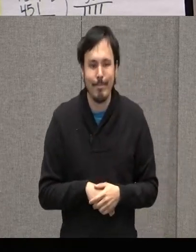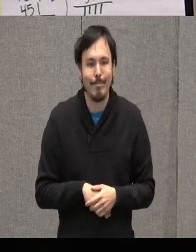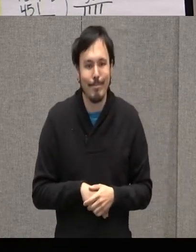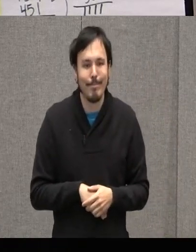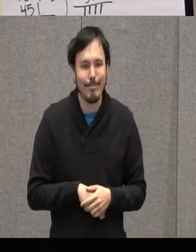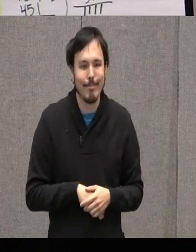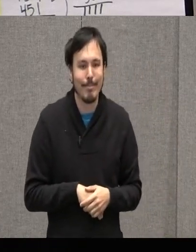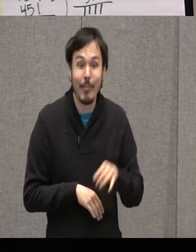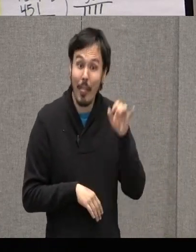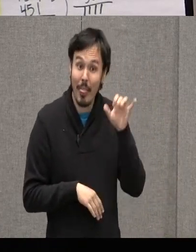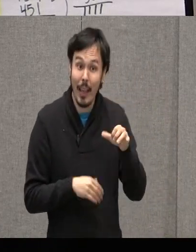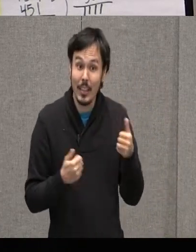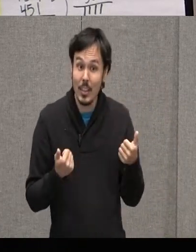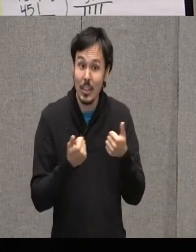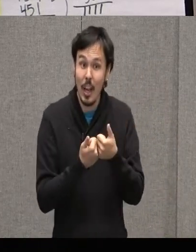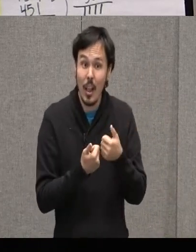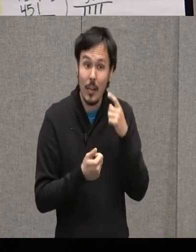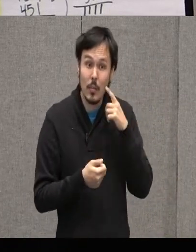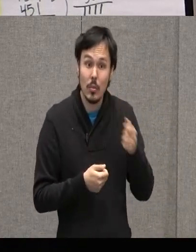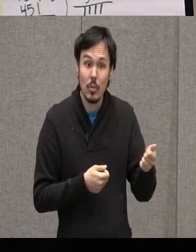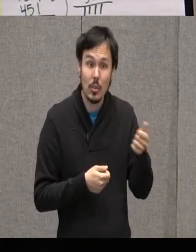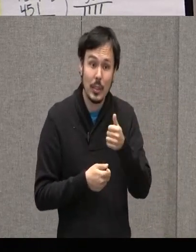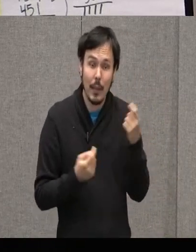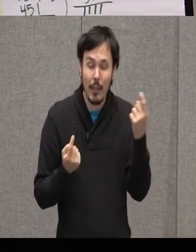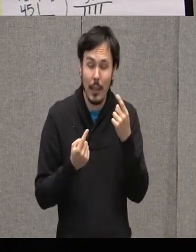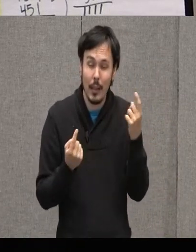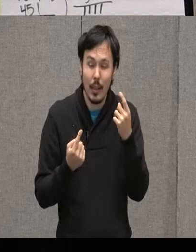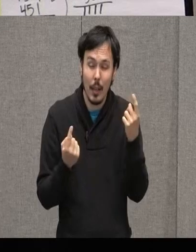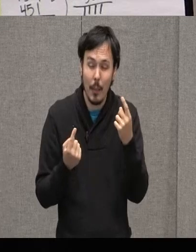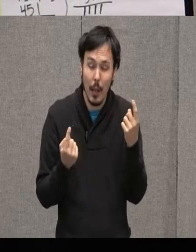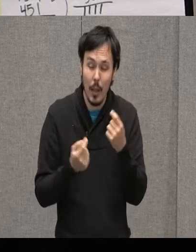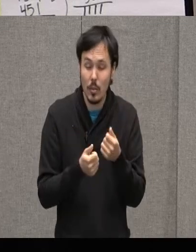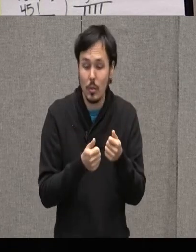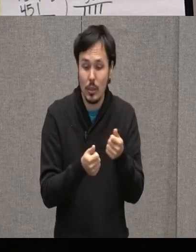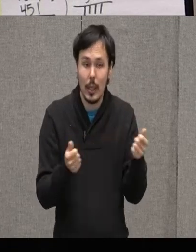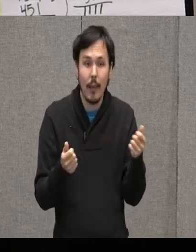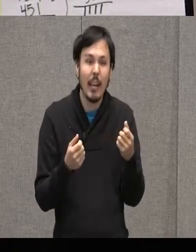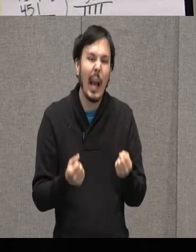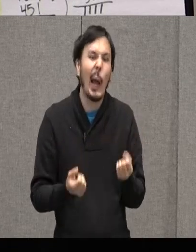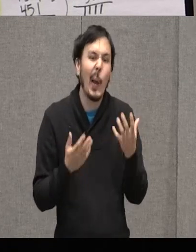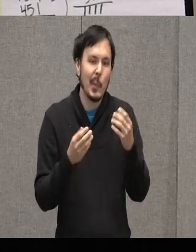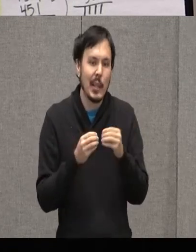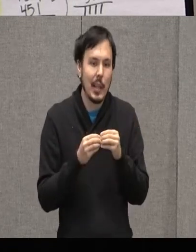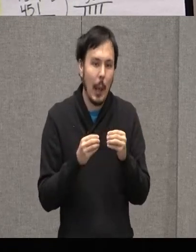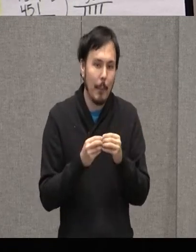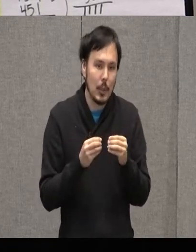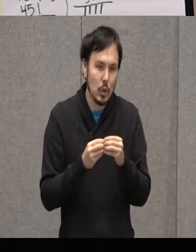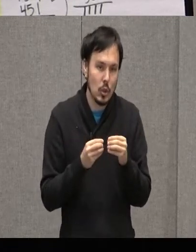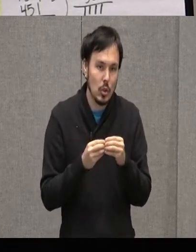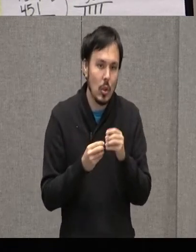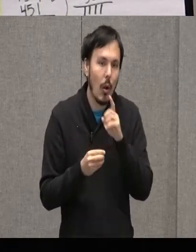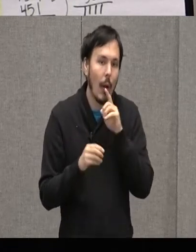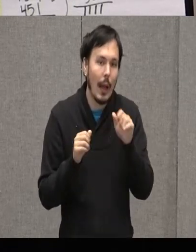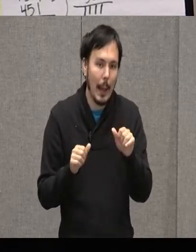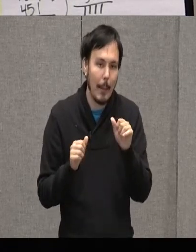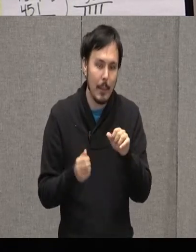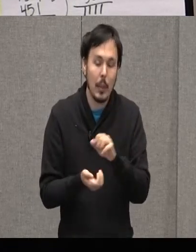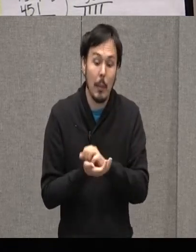So that's the challenge for you to think about on your own is how many of those numbers are able to be turned into a palindrome